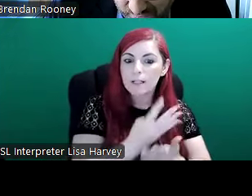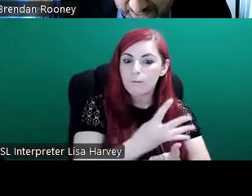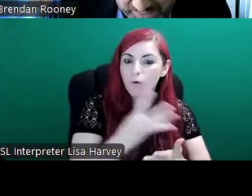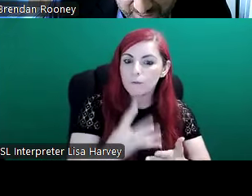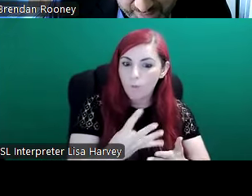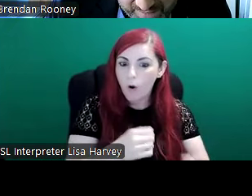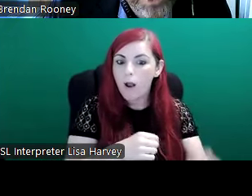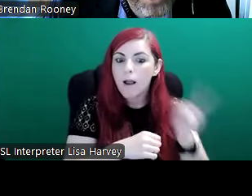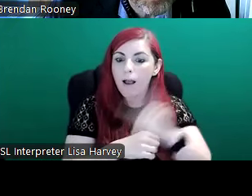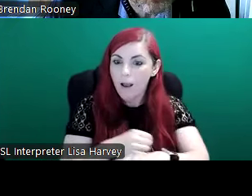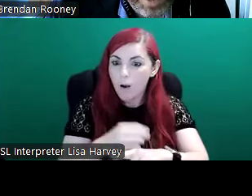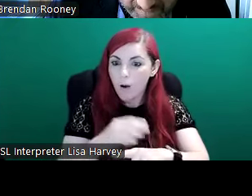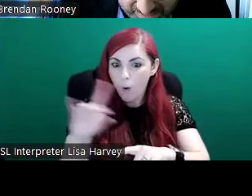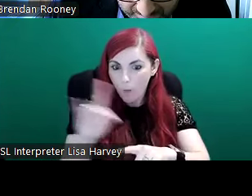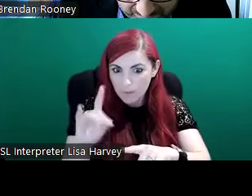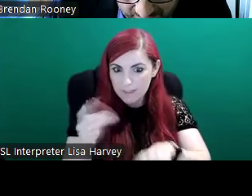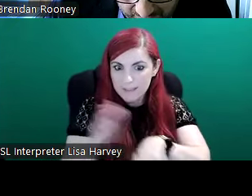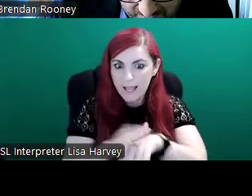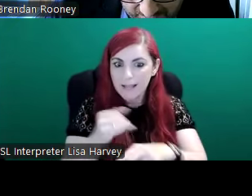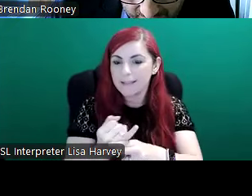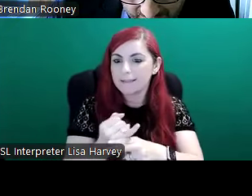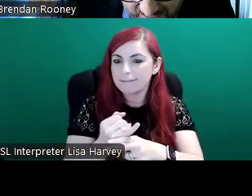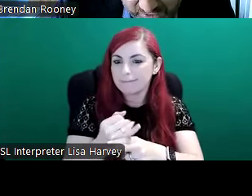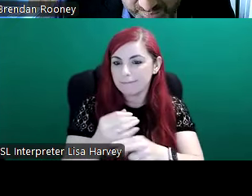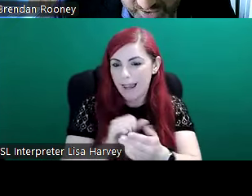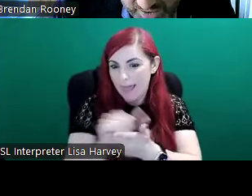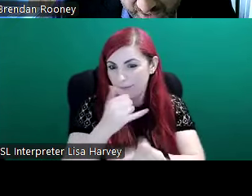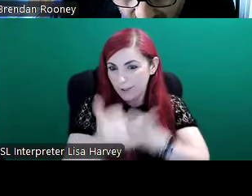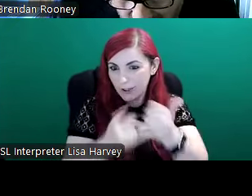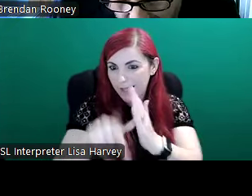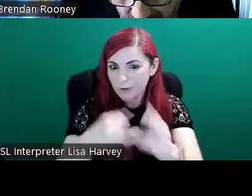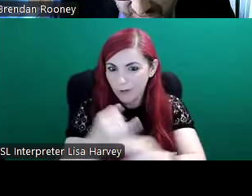while leaving her parish church in Rathfarnham. Their contribution to Irish art and